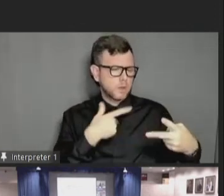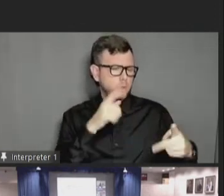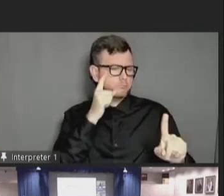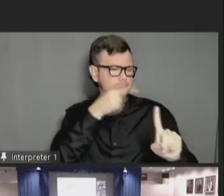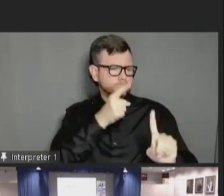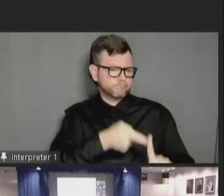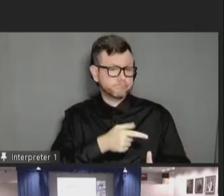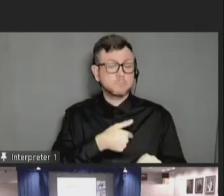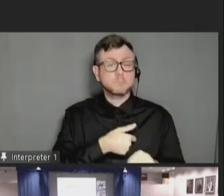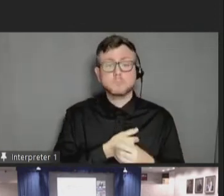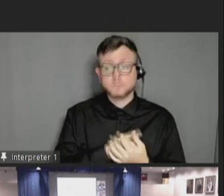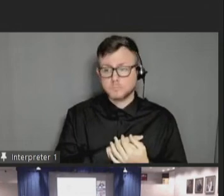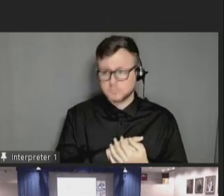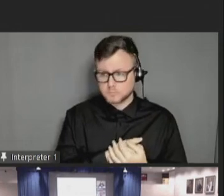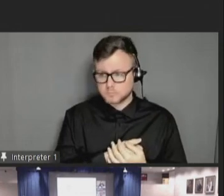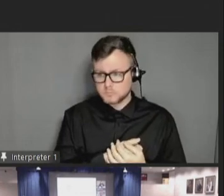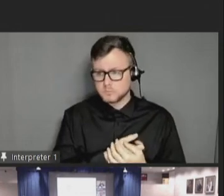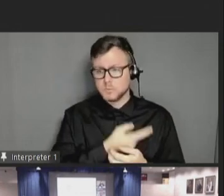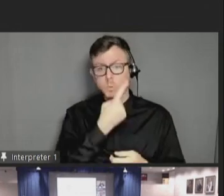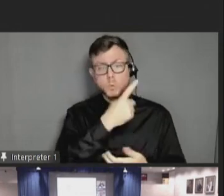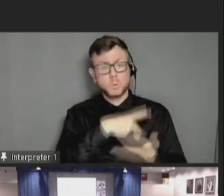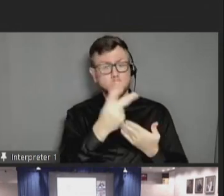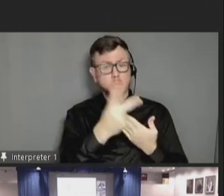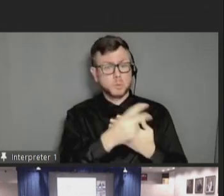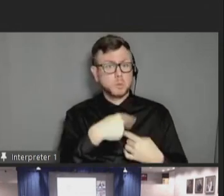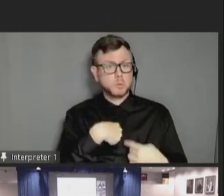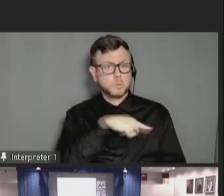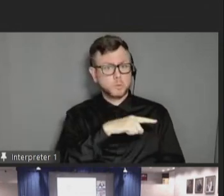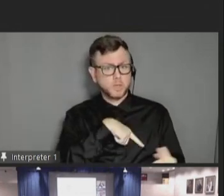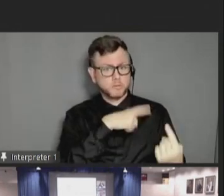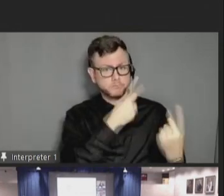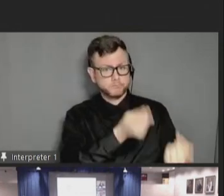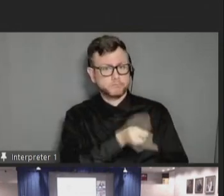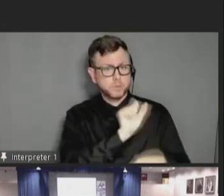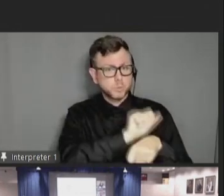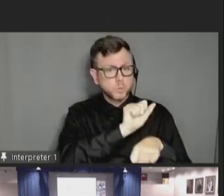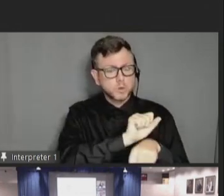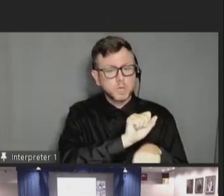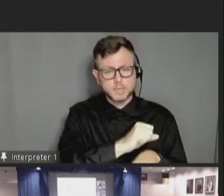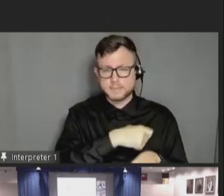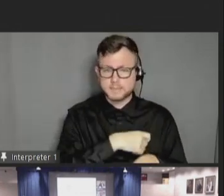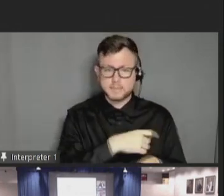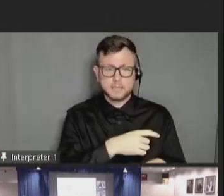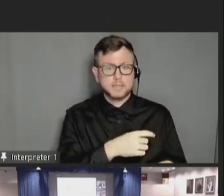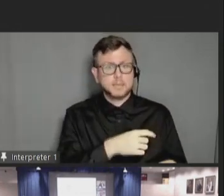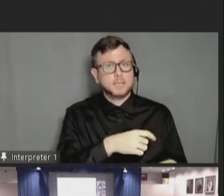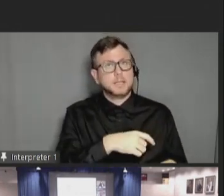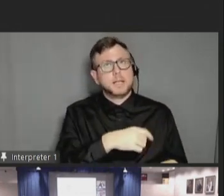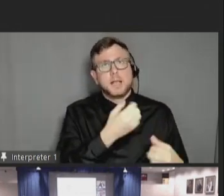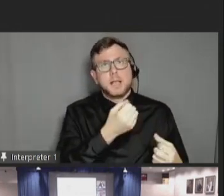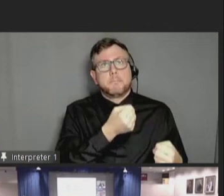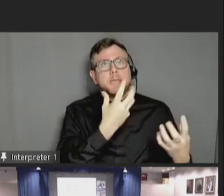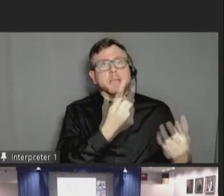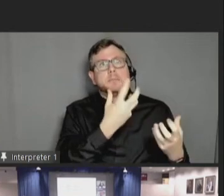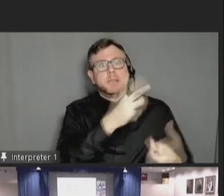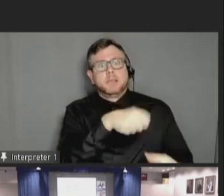So, one program that we've been working on, it's been decades in the making,